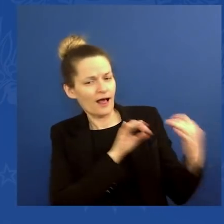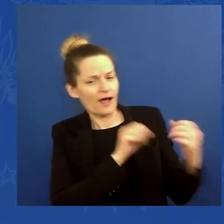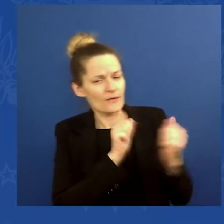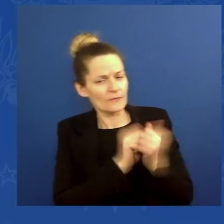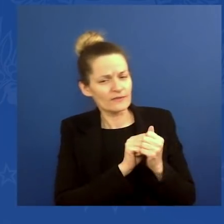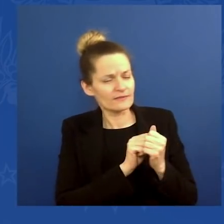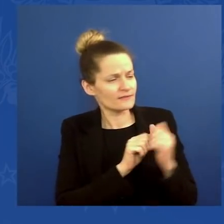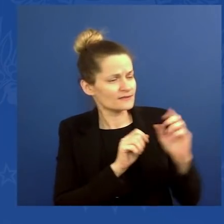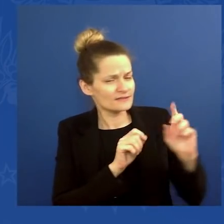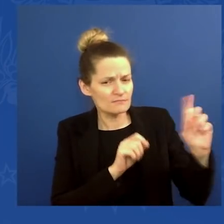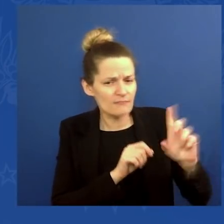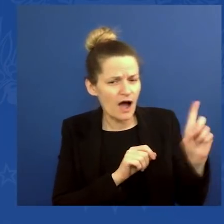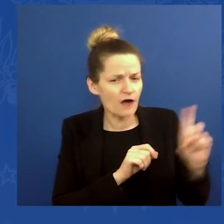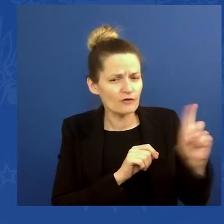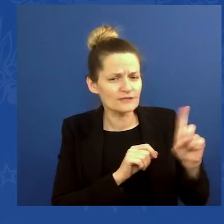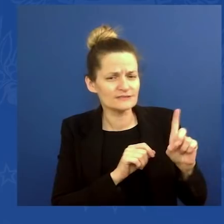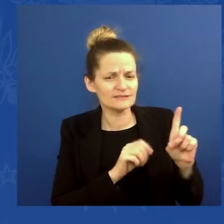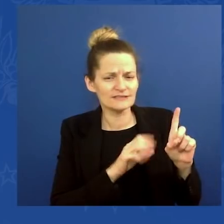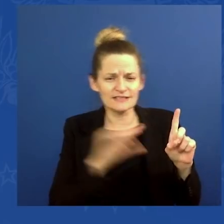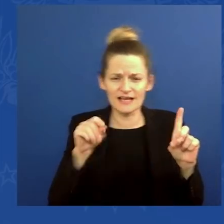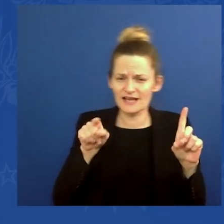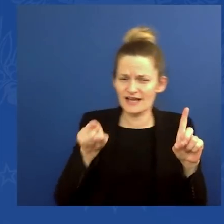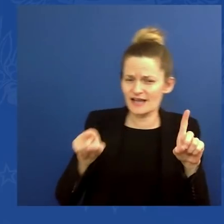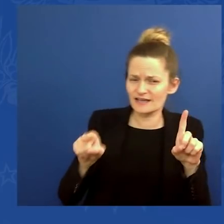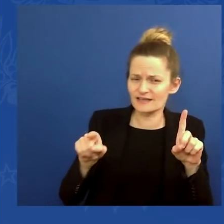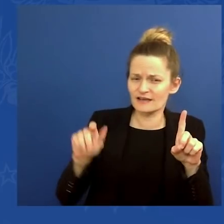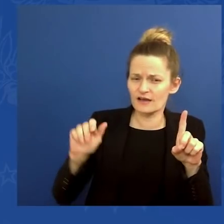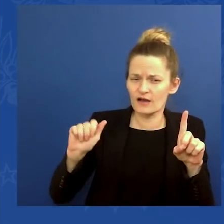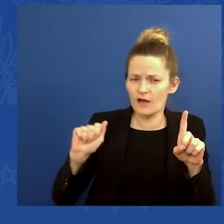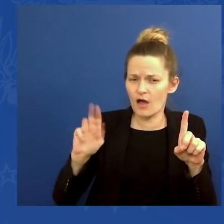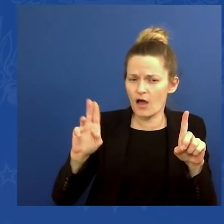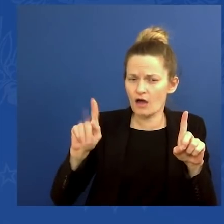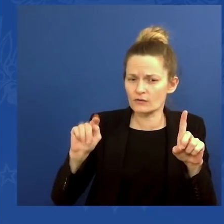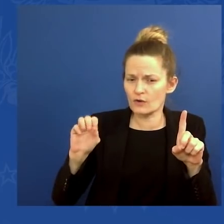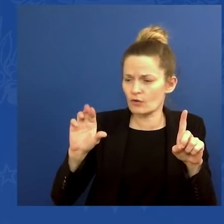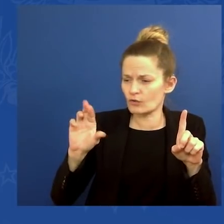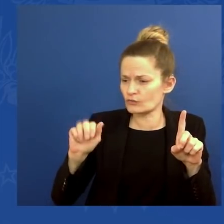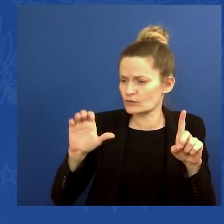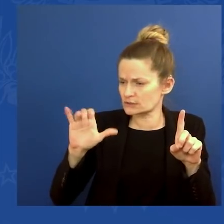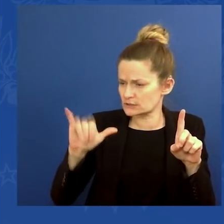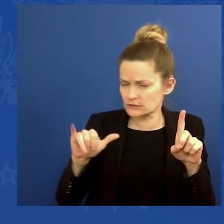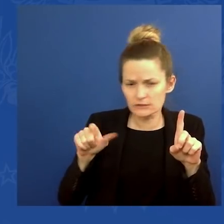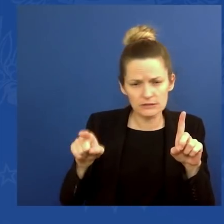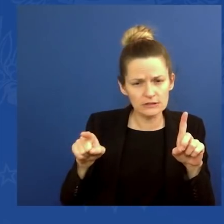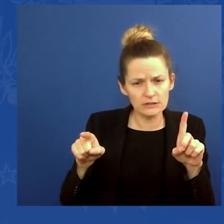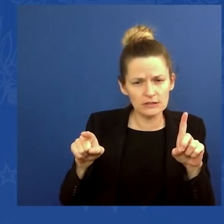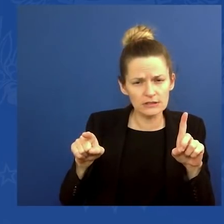and whether or not democracies can be sustained. And I -- I'm going to be speaking to President Xi tomorrow.